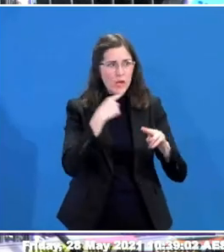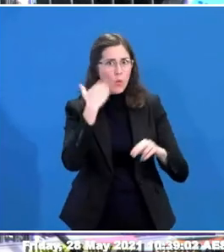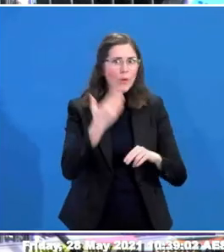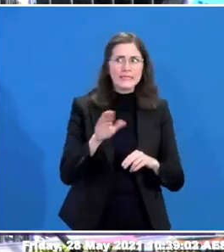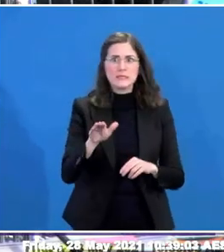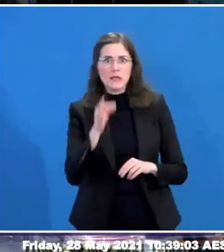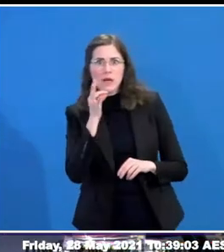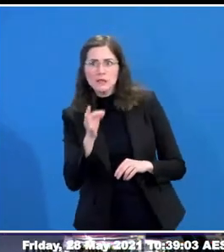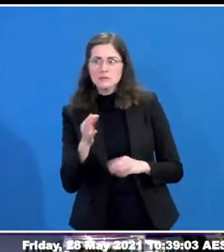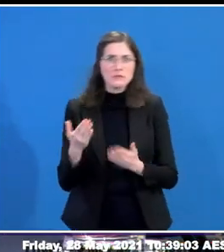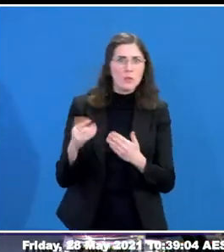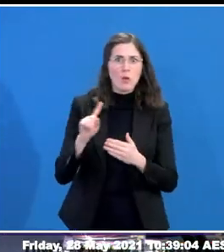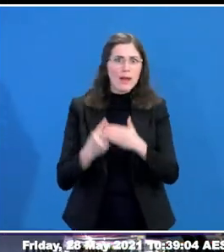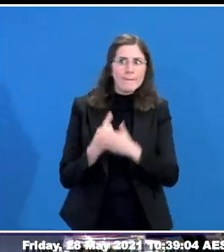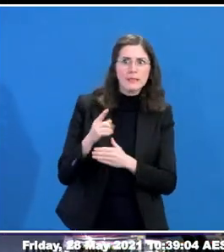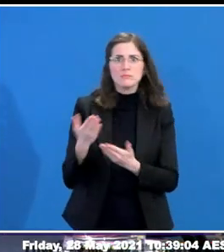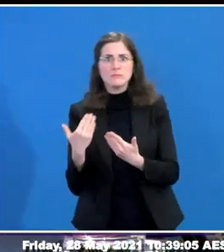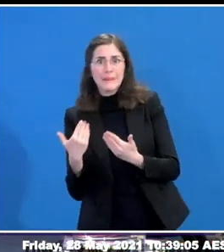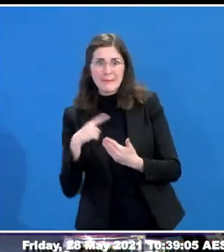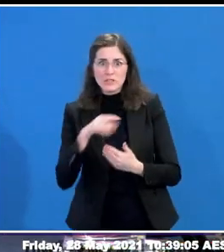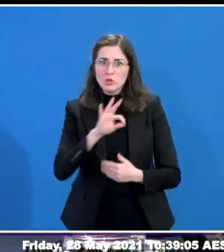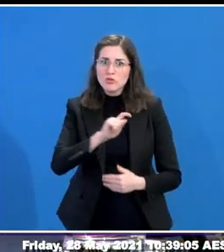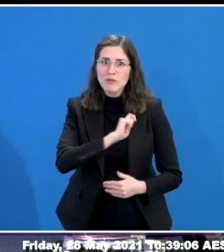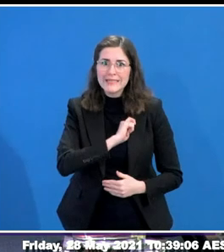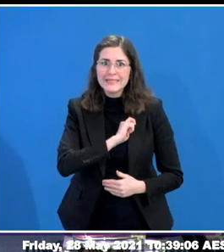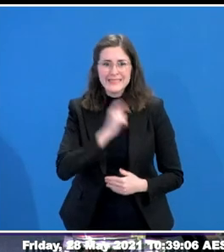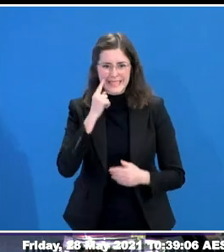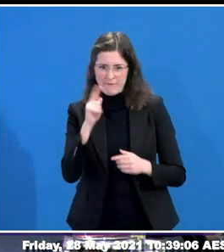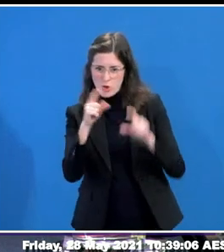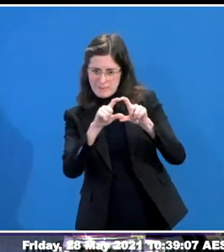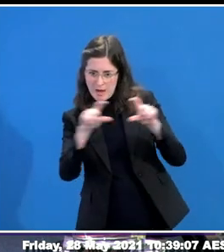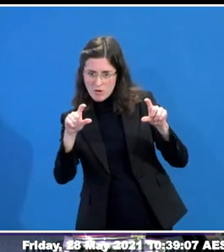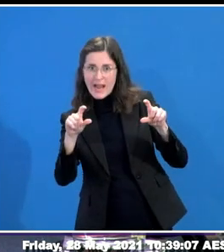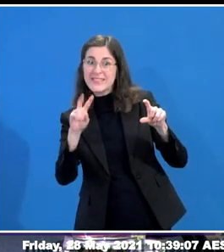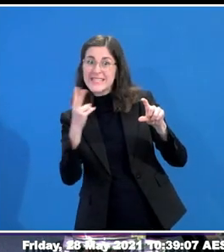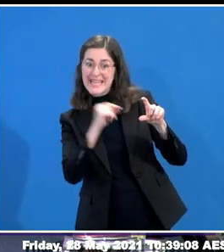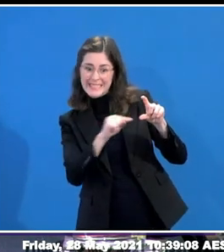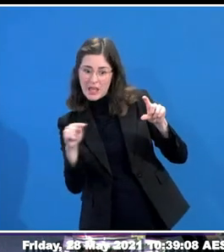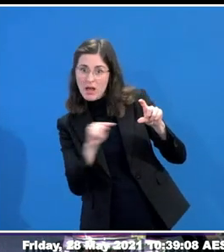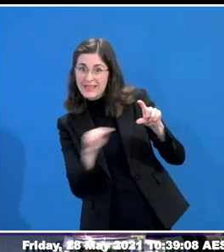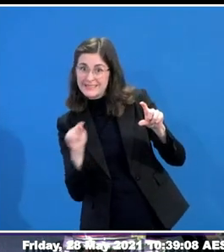Do you see that? Which paragraph are you at? First paragraph, second sentence. Yes.